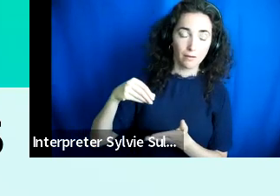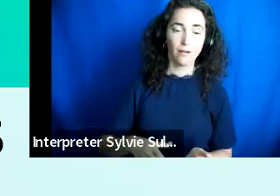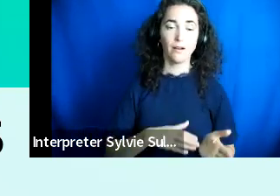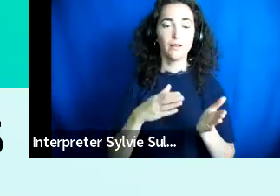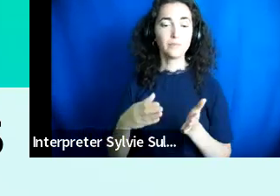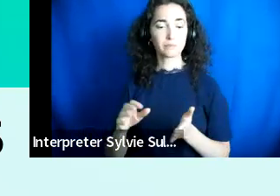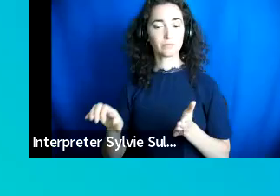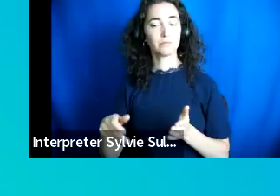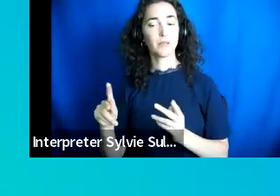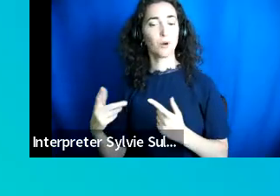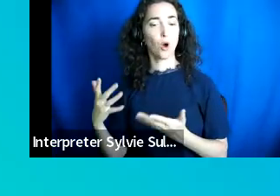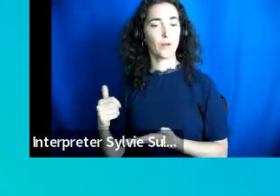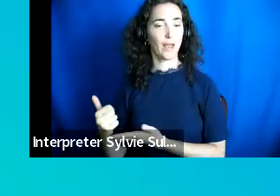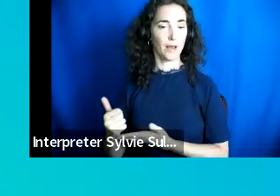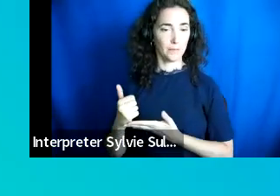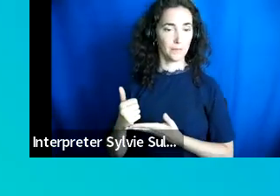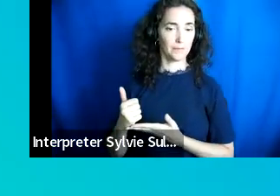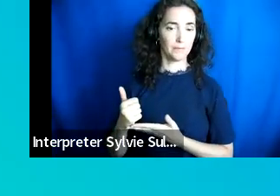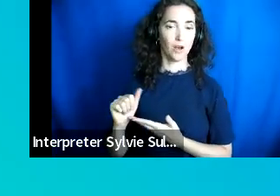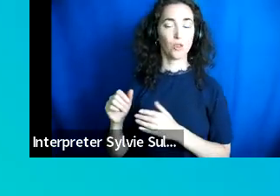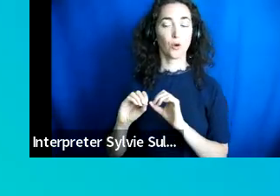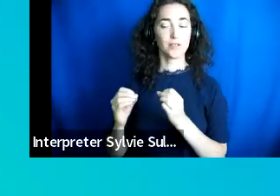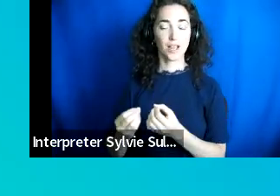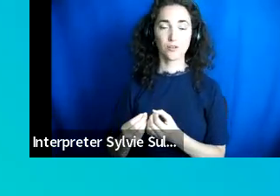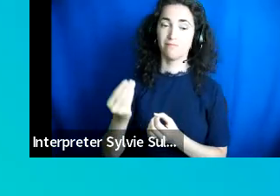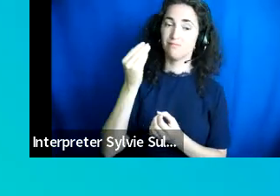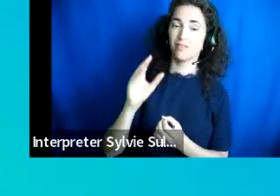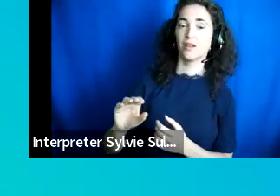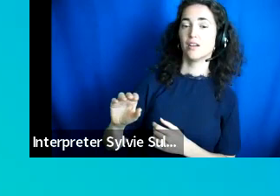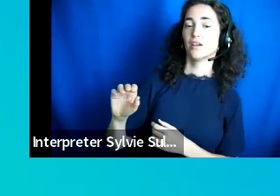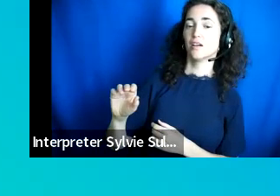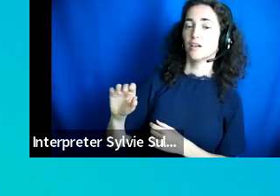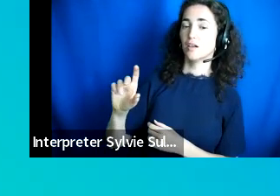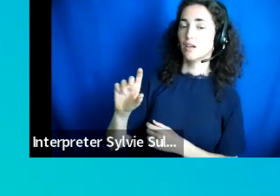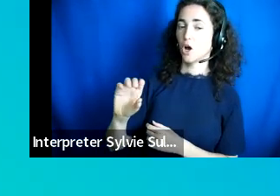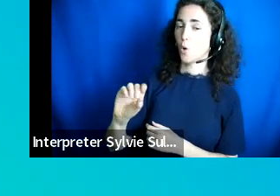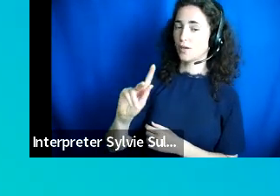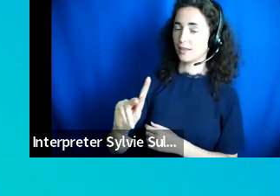Some of the people that have helped us. The organizations, too. We want to give a huge shout out and think to the Oklahoma.